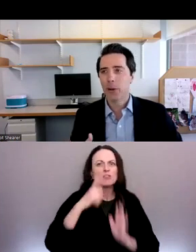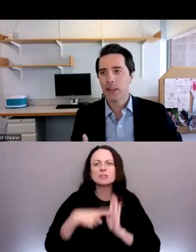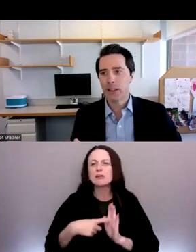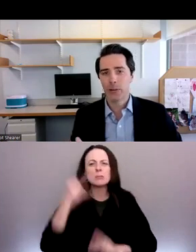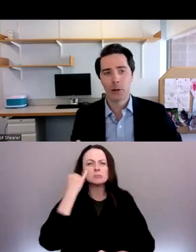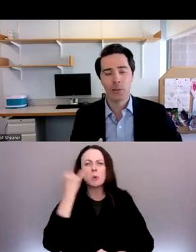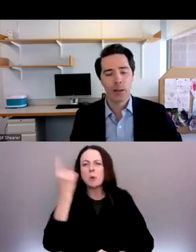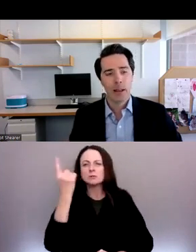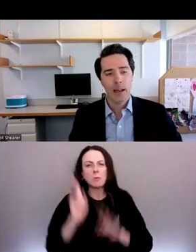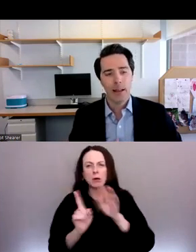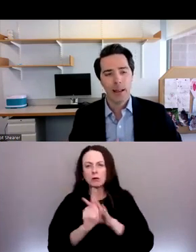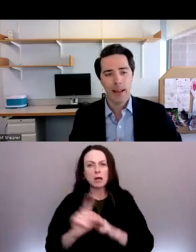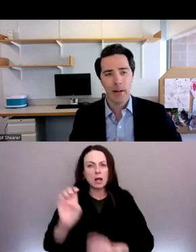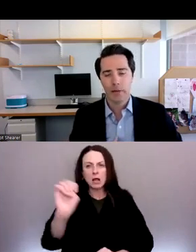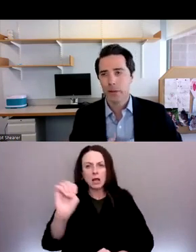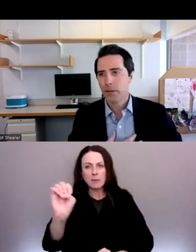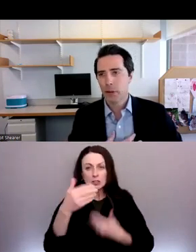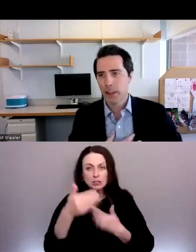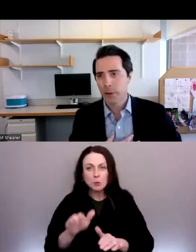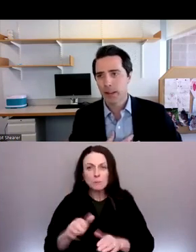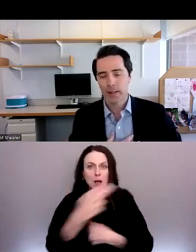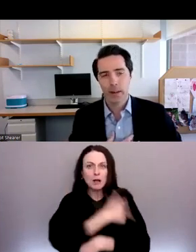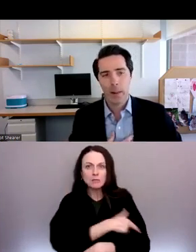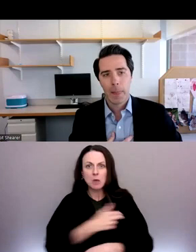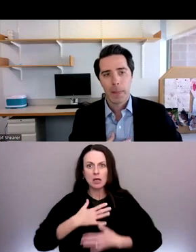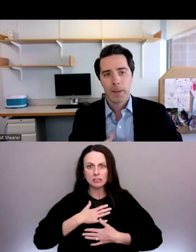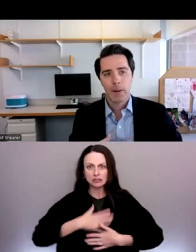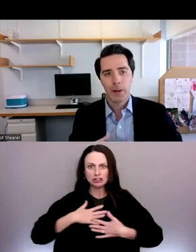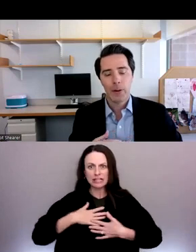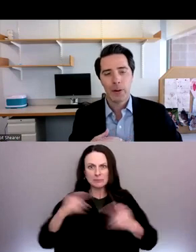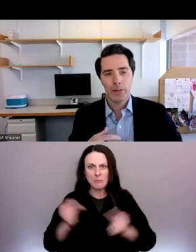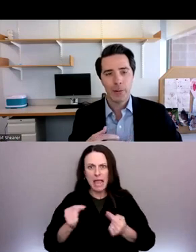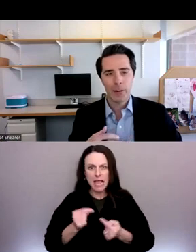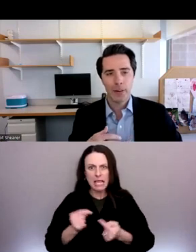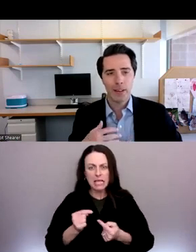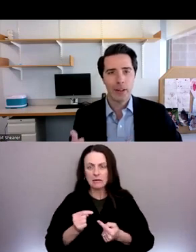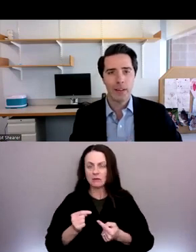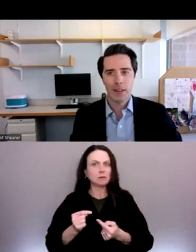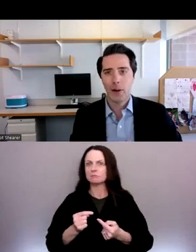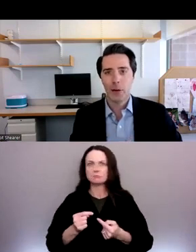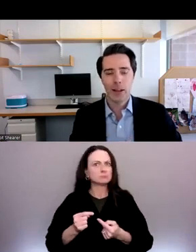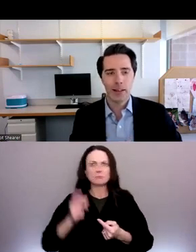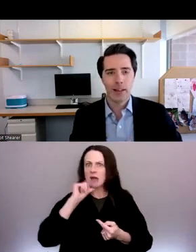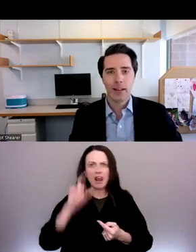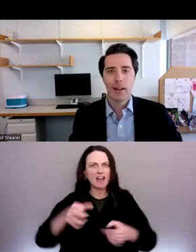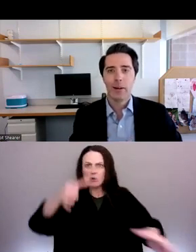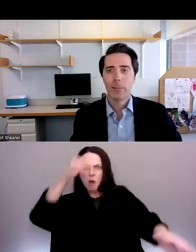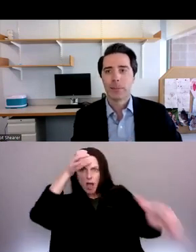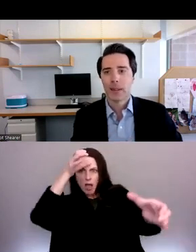emergency room and they have severe chest pain you know you don't have to be a